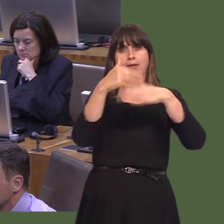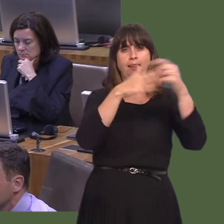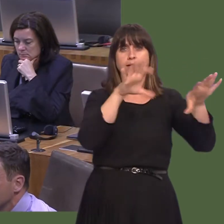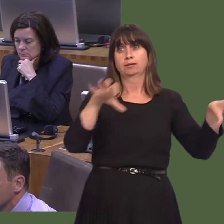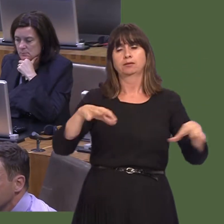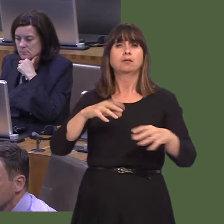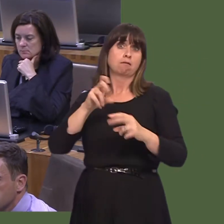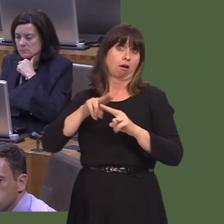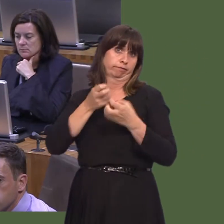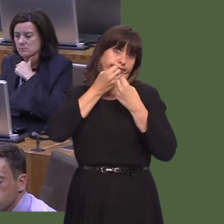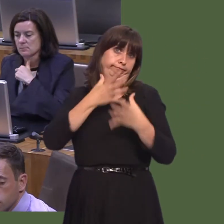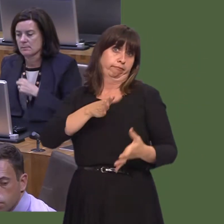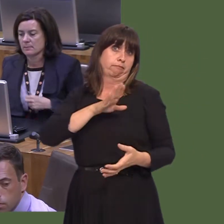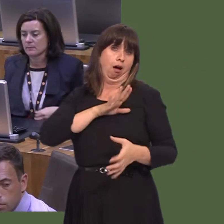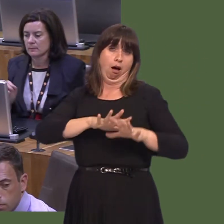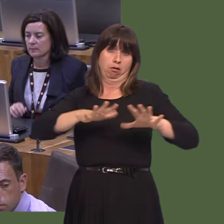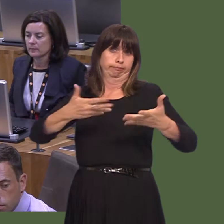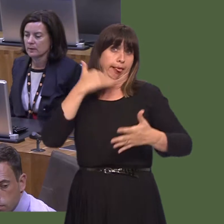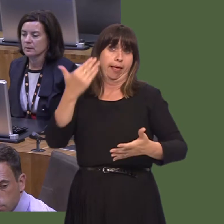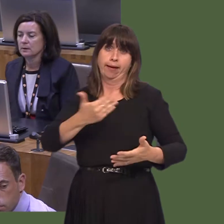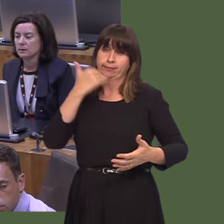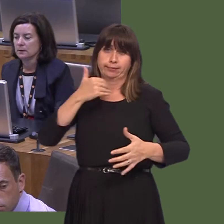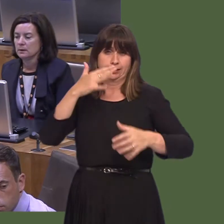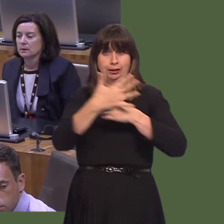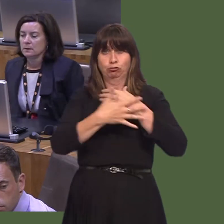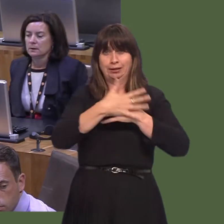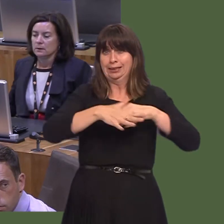we would want to see, for example, as the city grows, is to see developments without